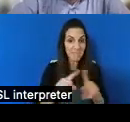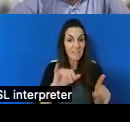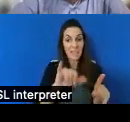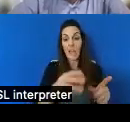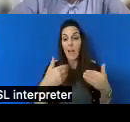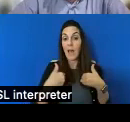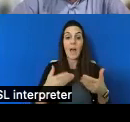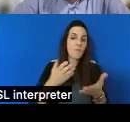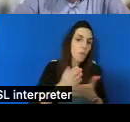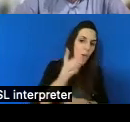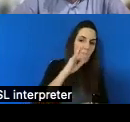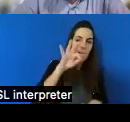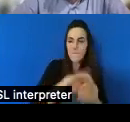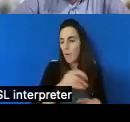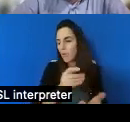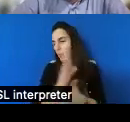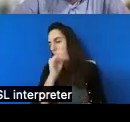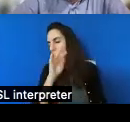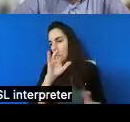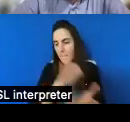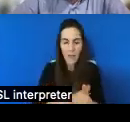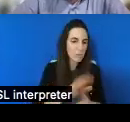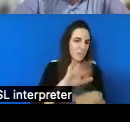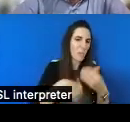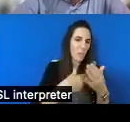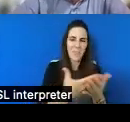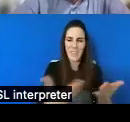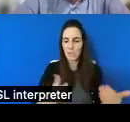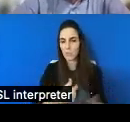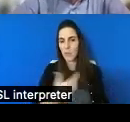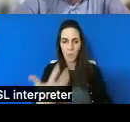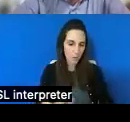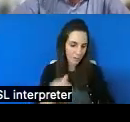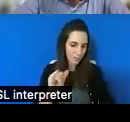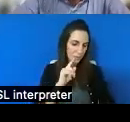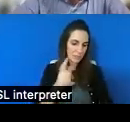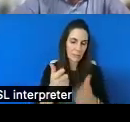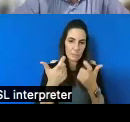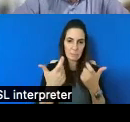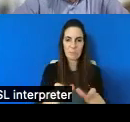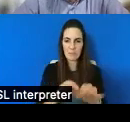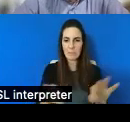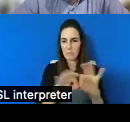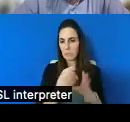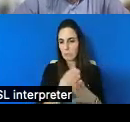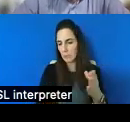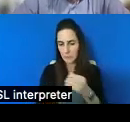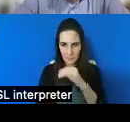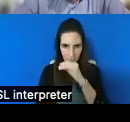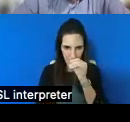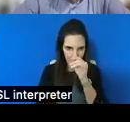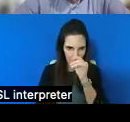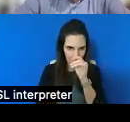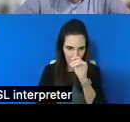marry and all the things that we want okay so this is a big one now let's talk about some of